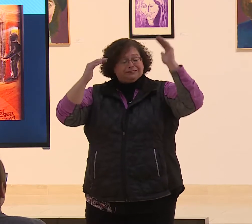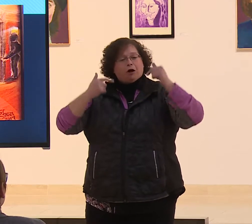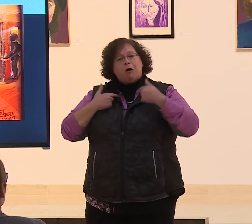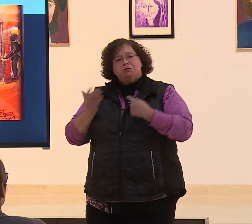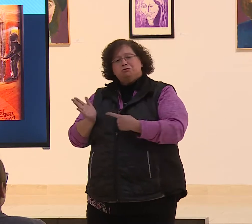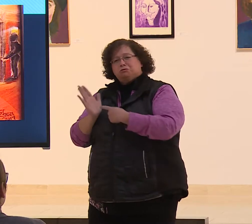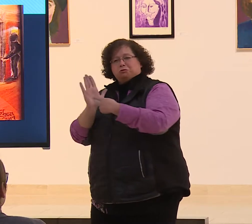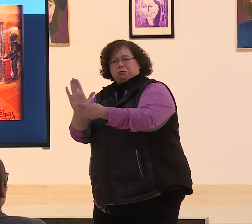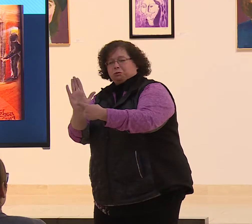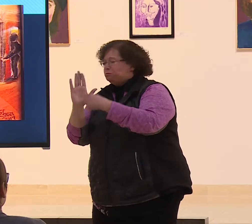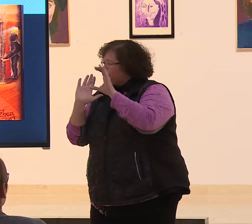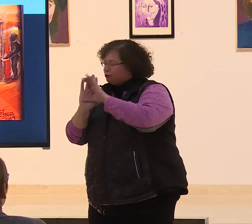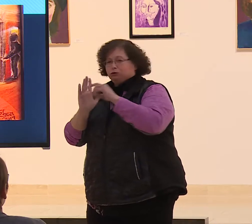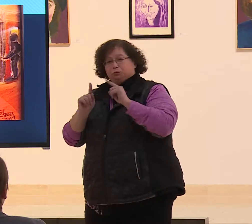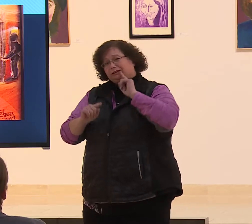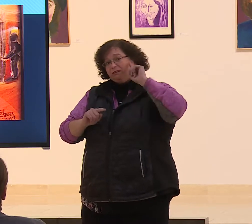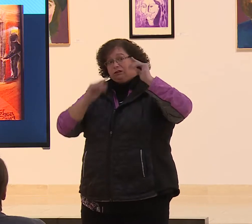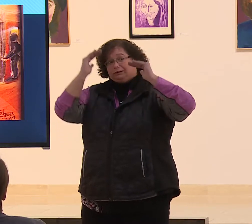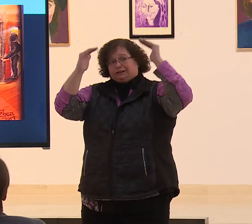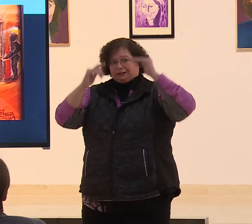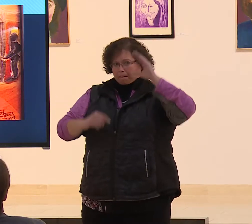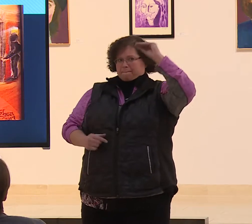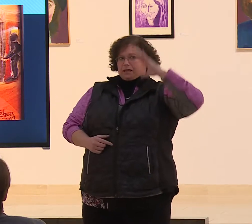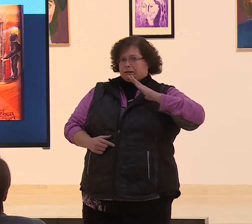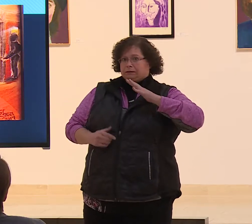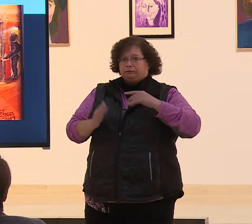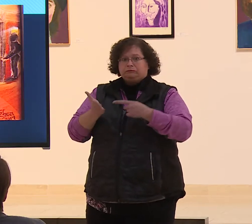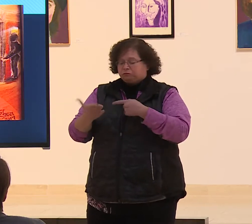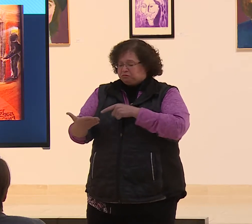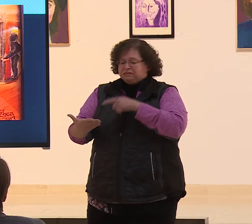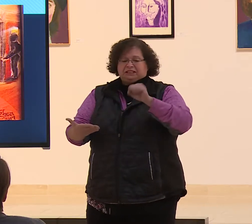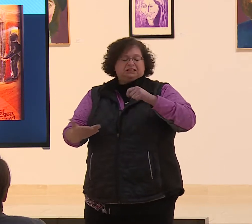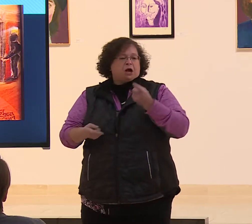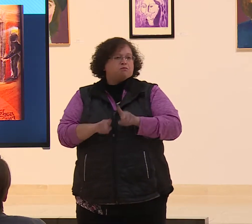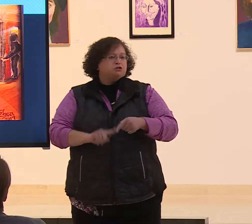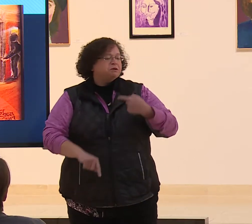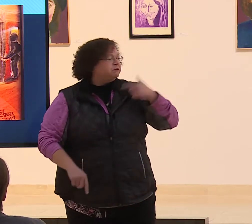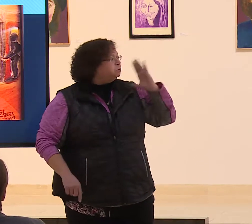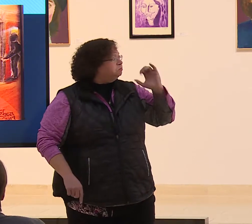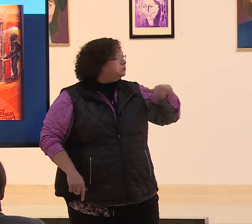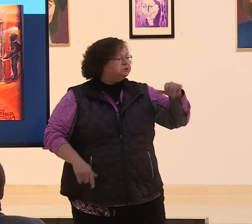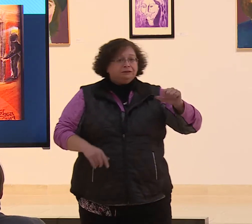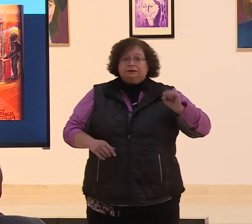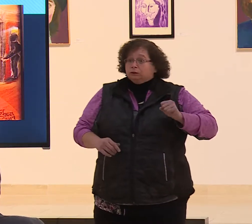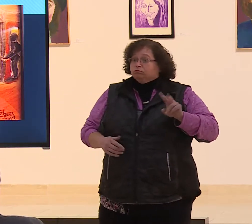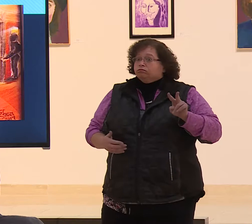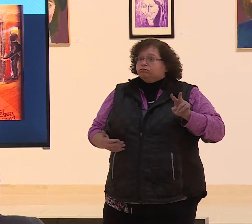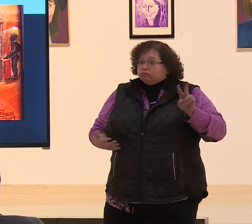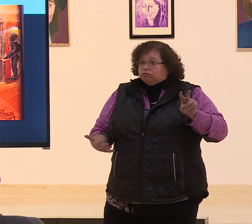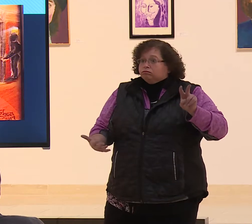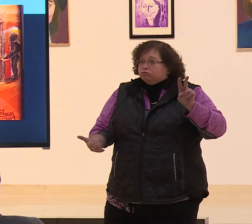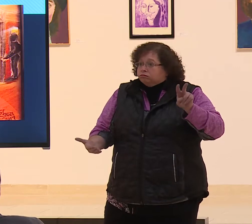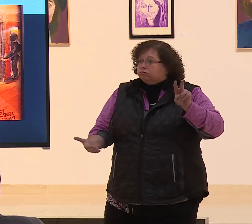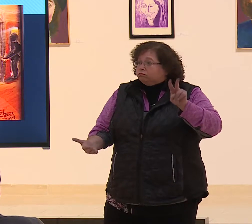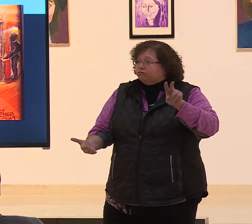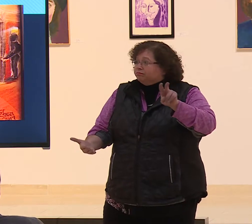from these children whose stories that I've met in my professional life. And even when I talk to deaf adults, they echo